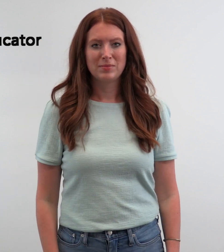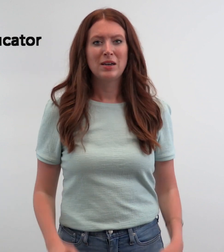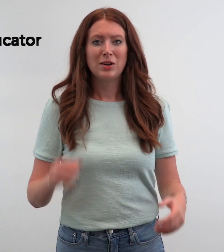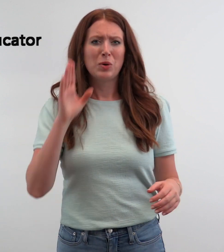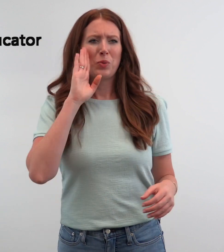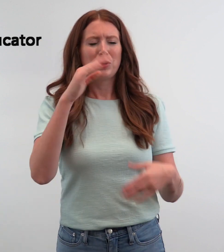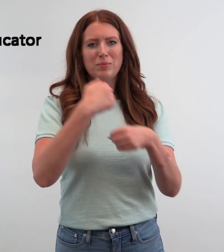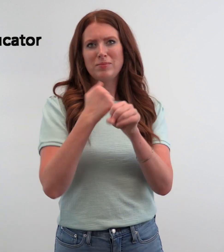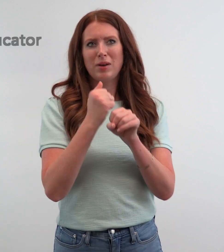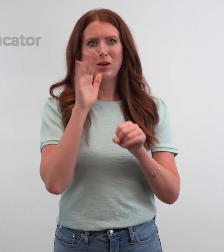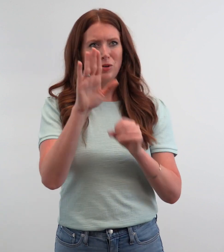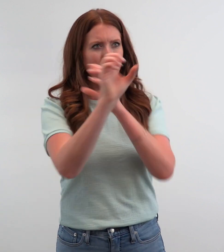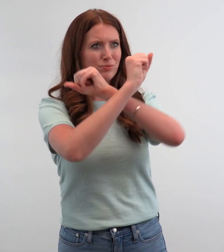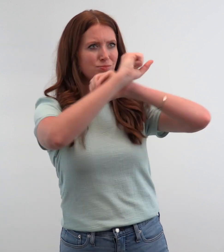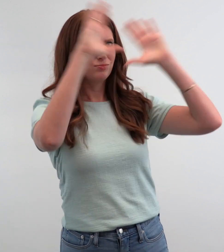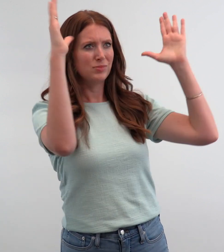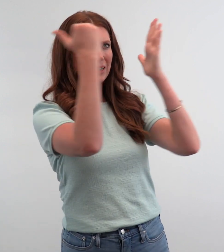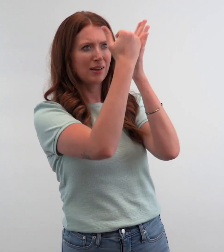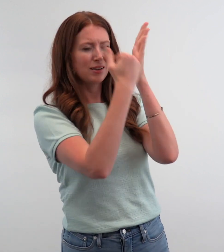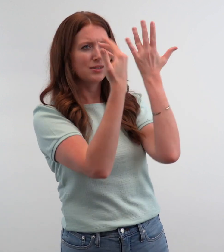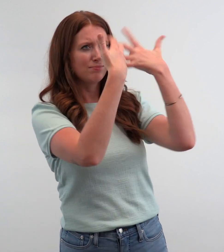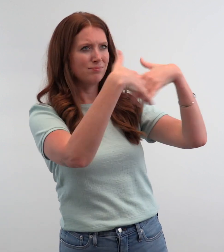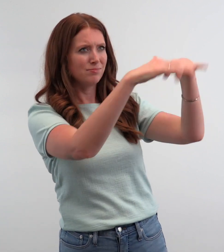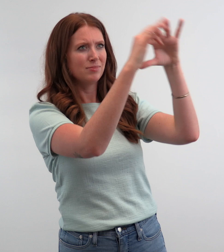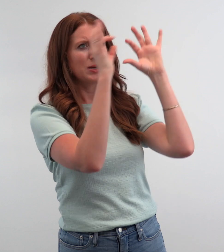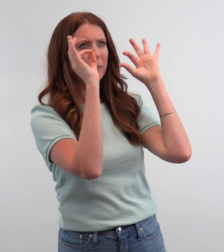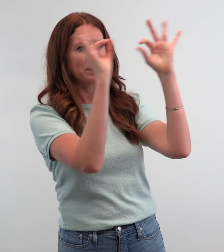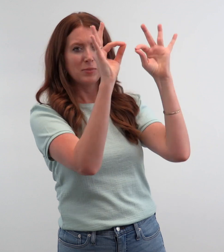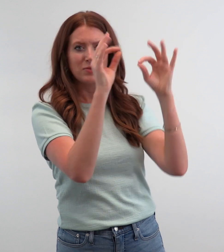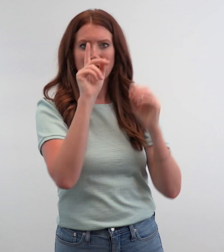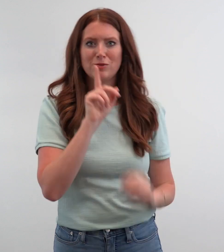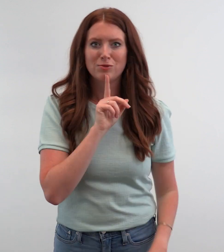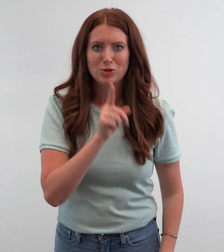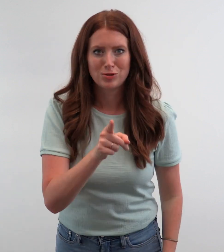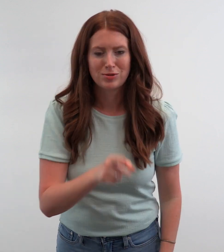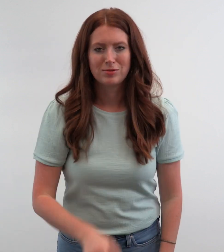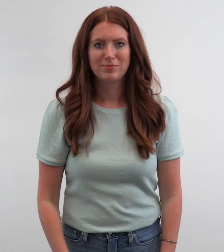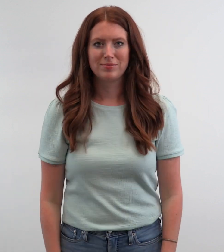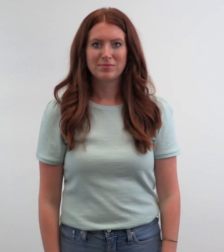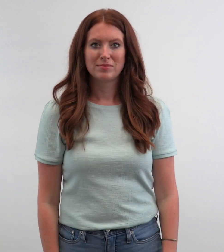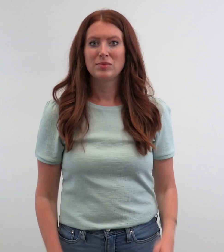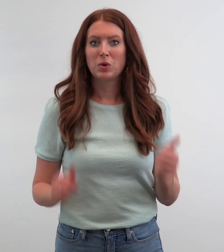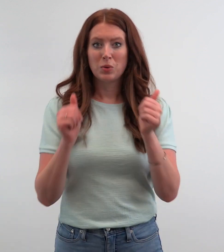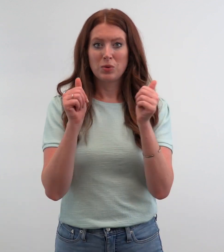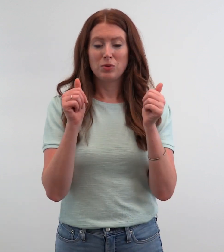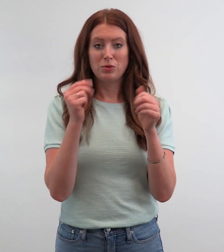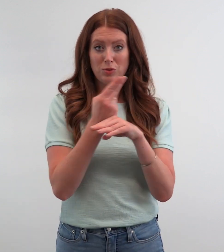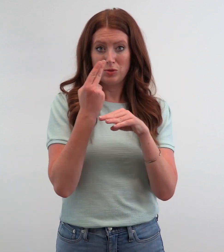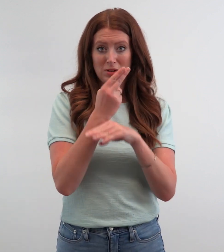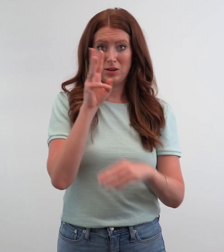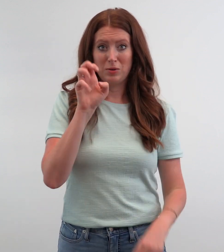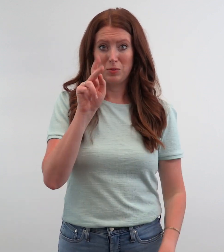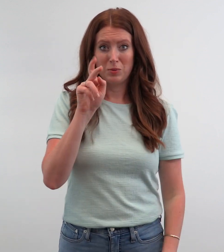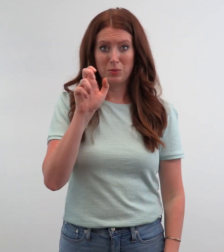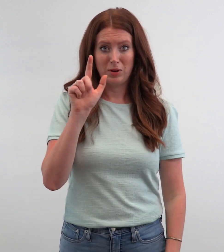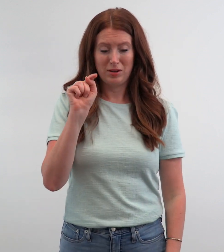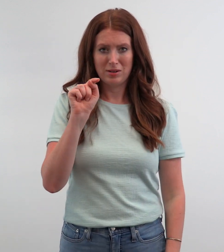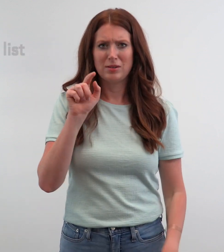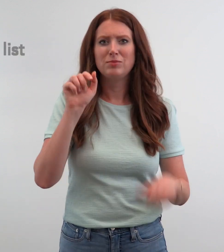educators and it'll make your dreams of the perfect list possible. Using Wakelet